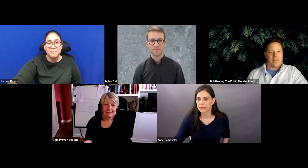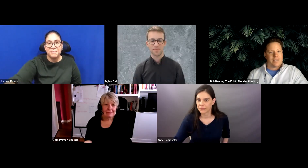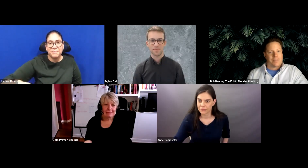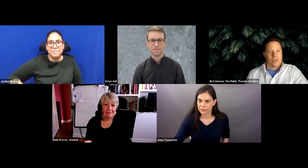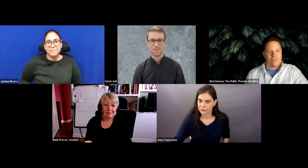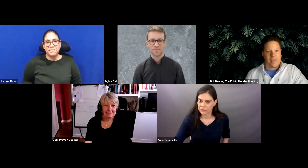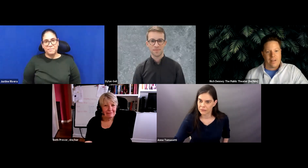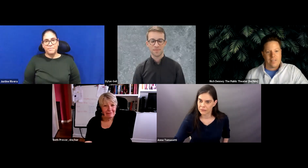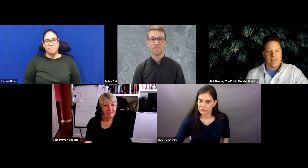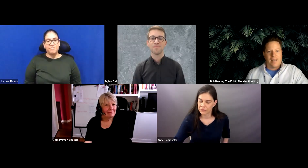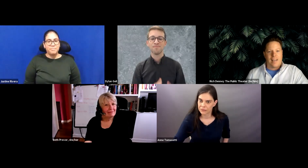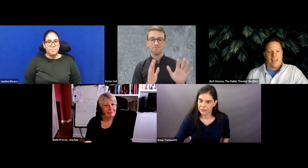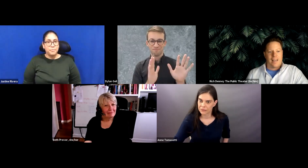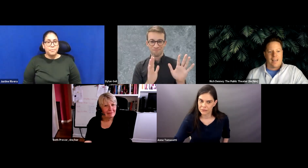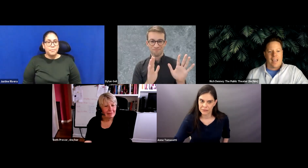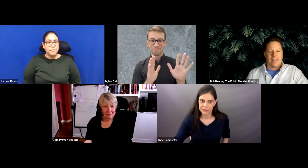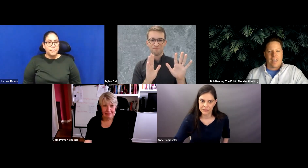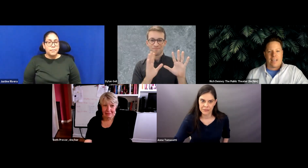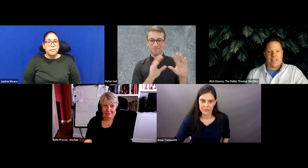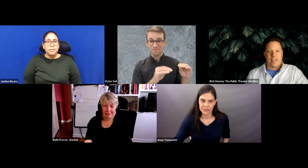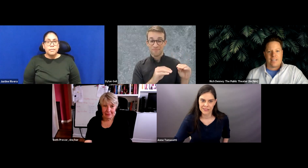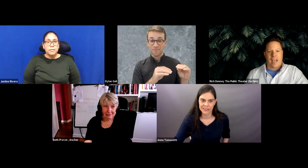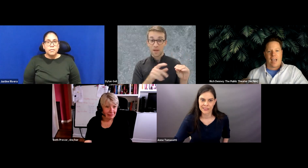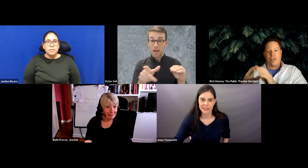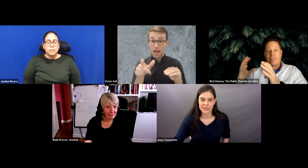I'm gonna stop share from there. Anne, anything to add off of